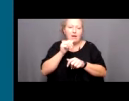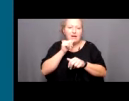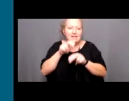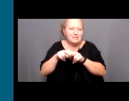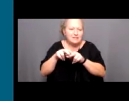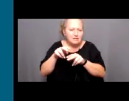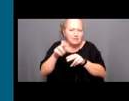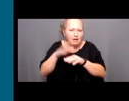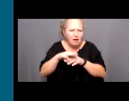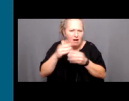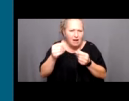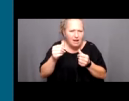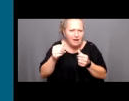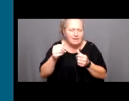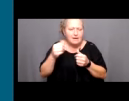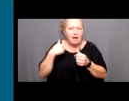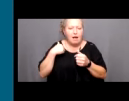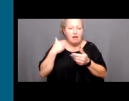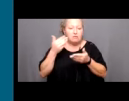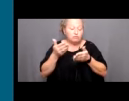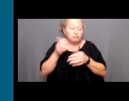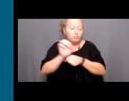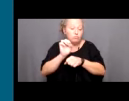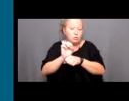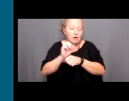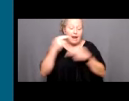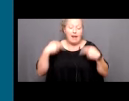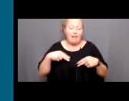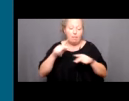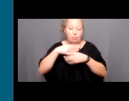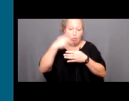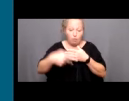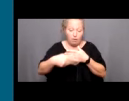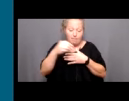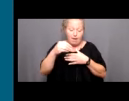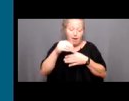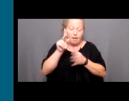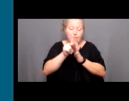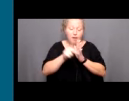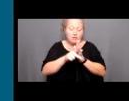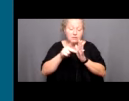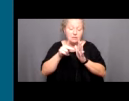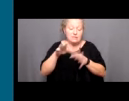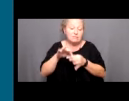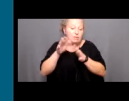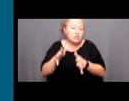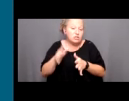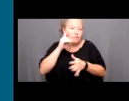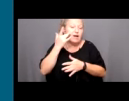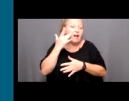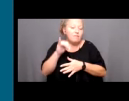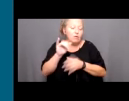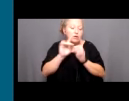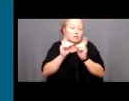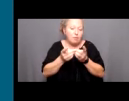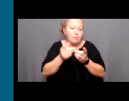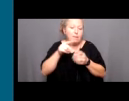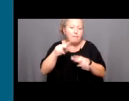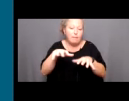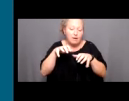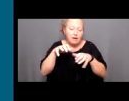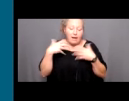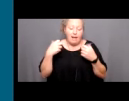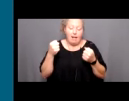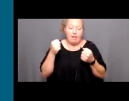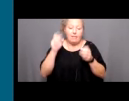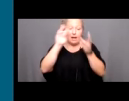l serve as a health program and policy specialist with the California Department of Public Health, Climate Change and Health equity Section.